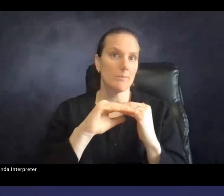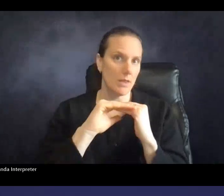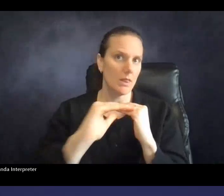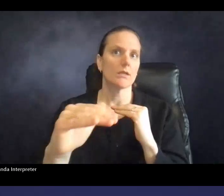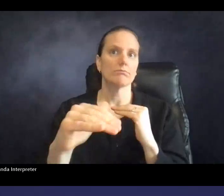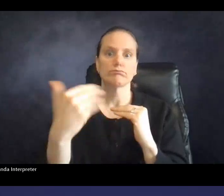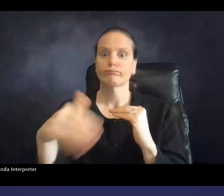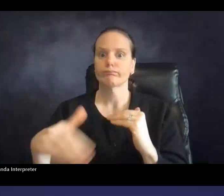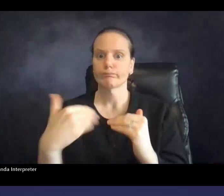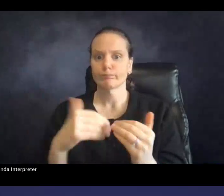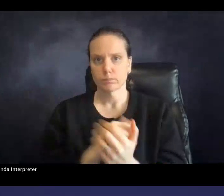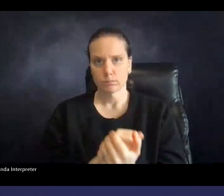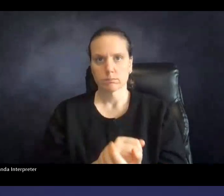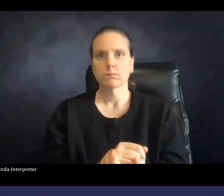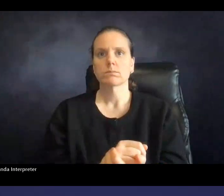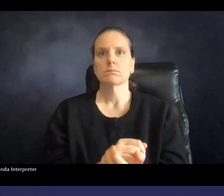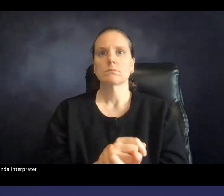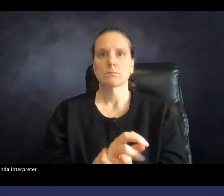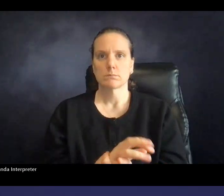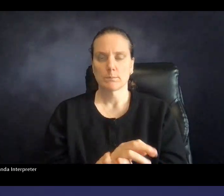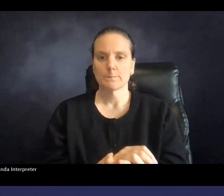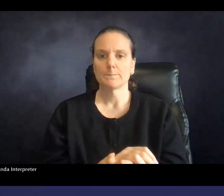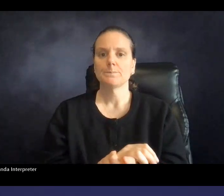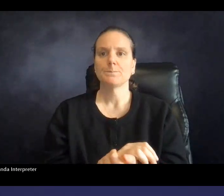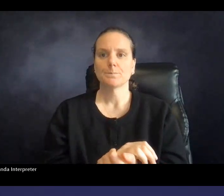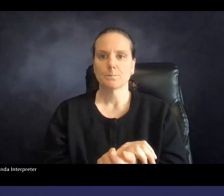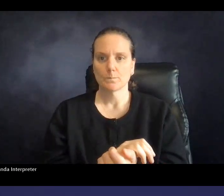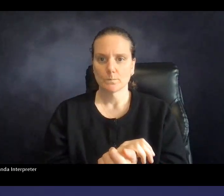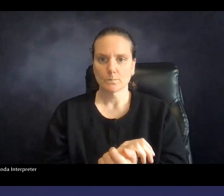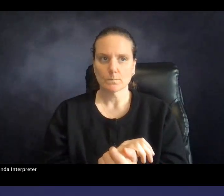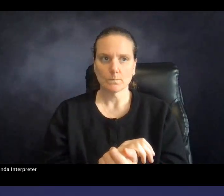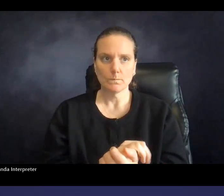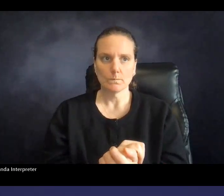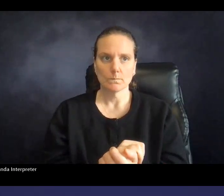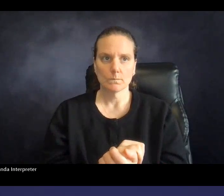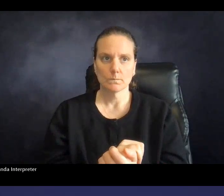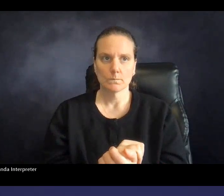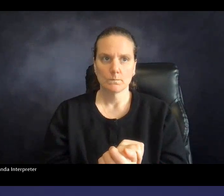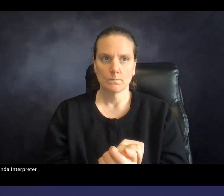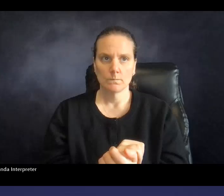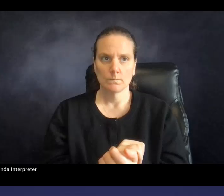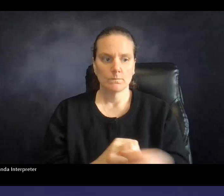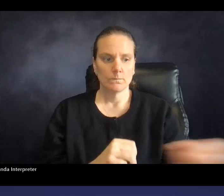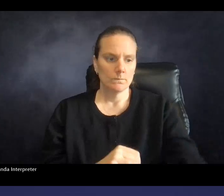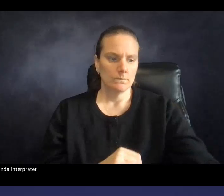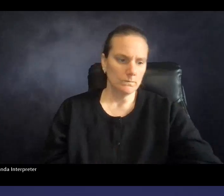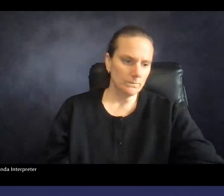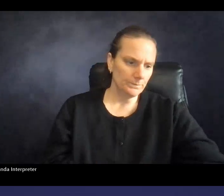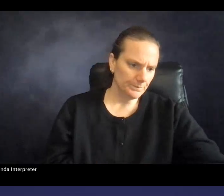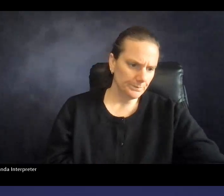I don't know what that means or I guess I, how do we know if we're stable?